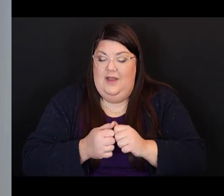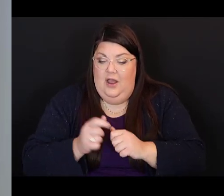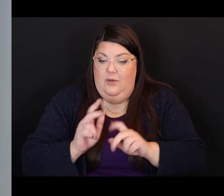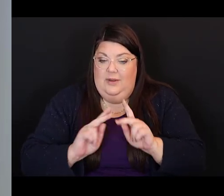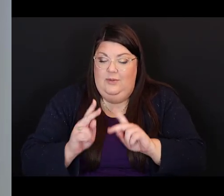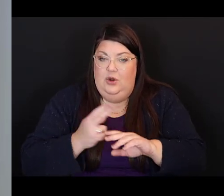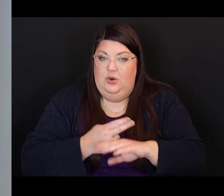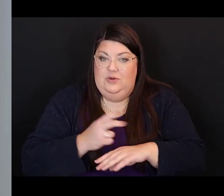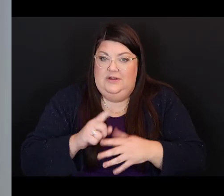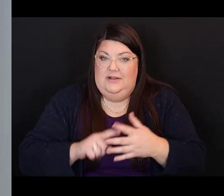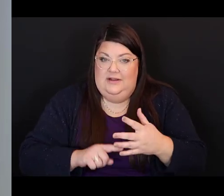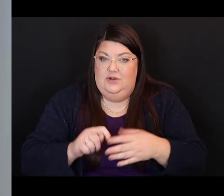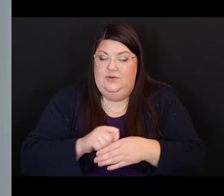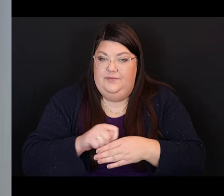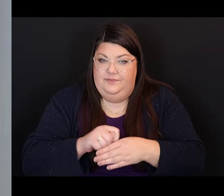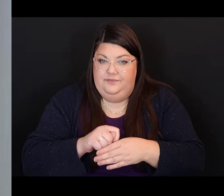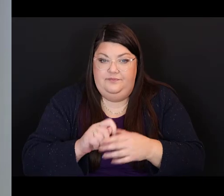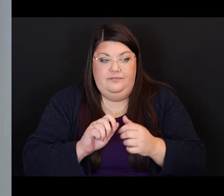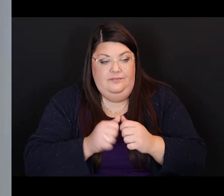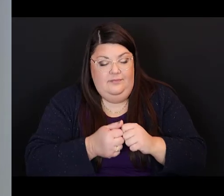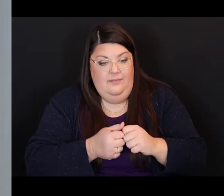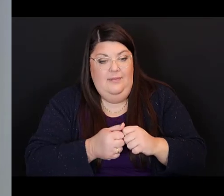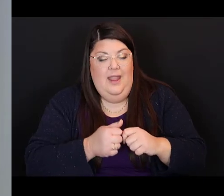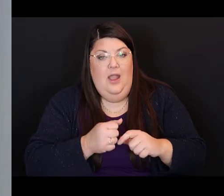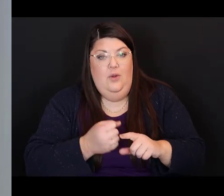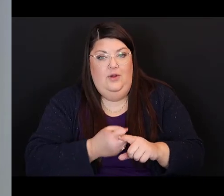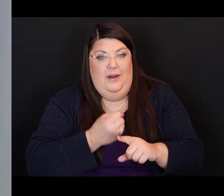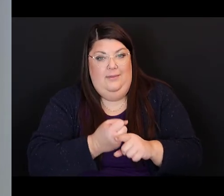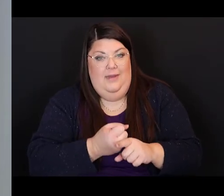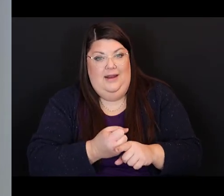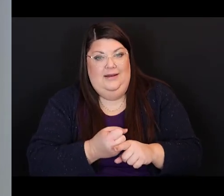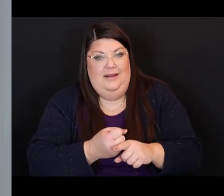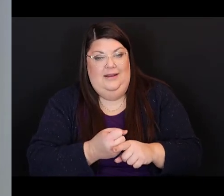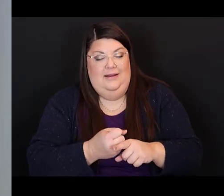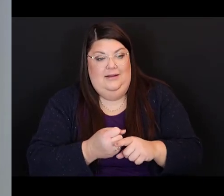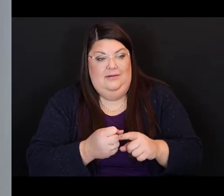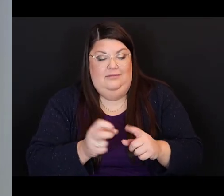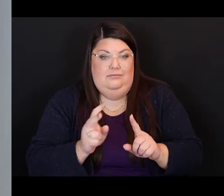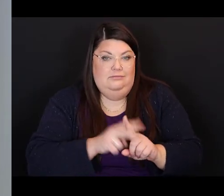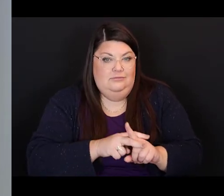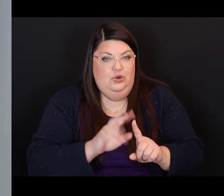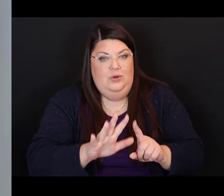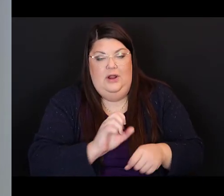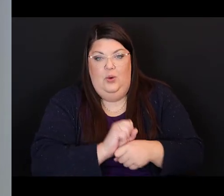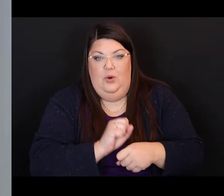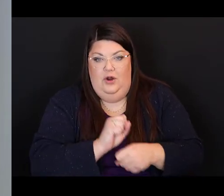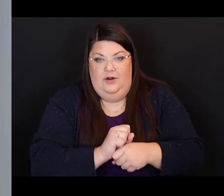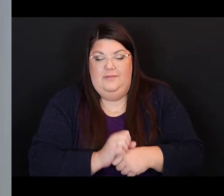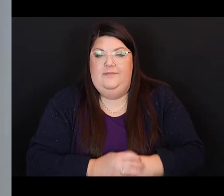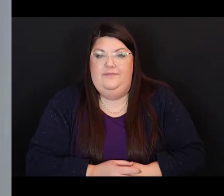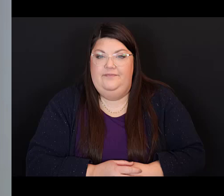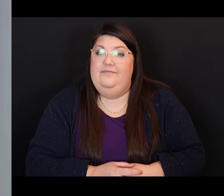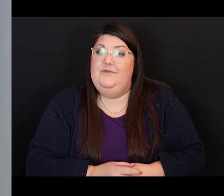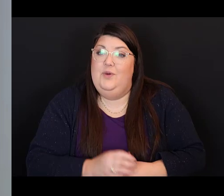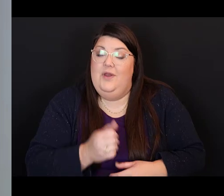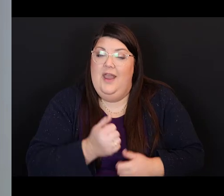using these trainings and how they're impacting them and actually in the work they're doing. So,